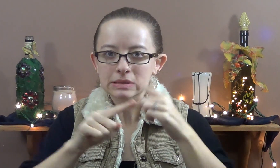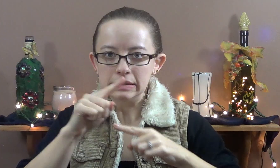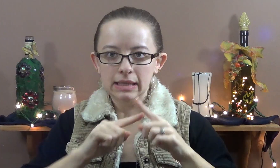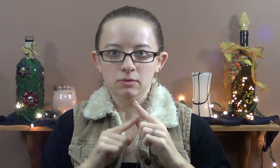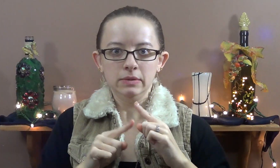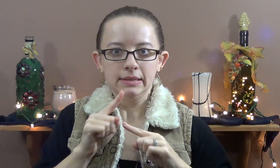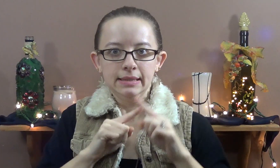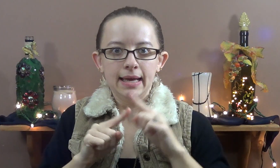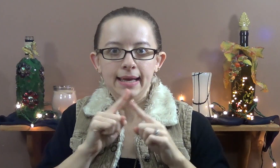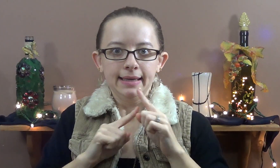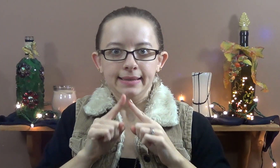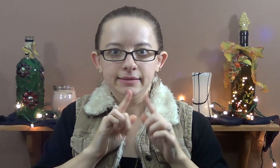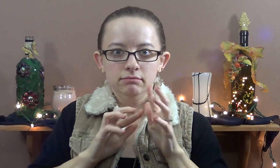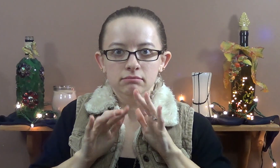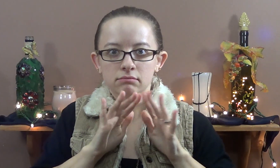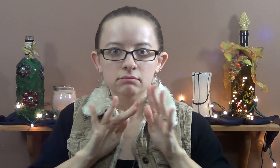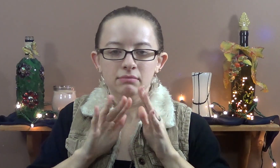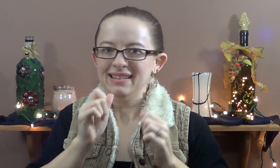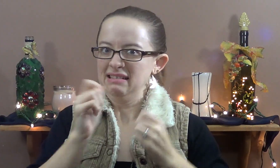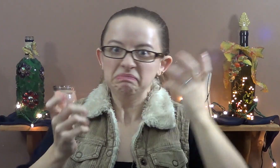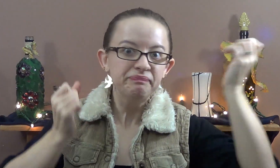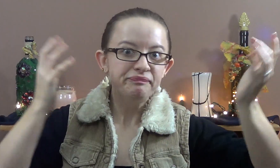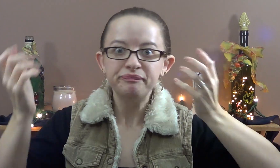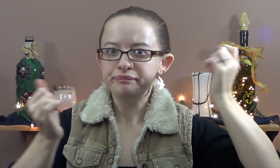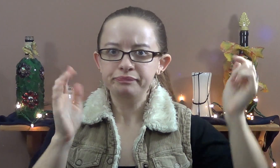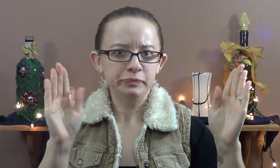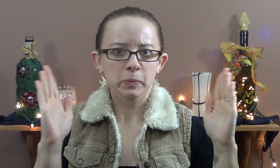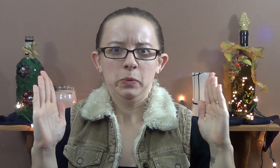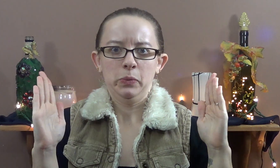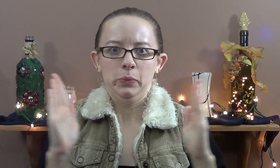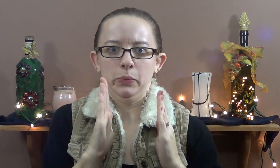a small box here on your chest. Sign about right here. So don't